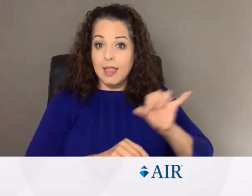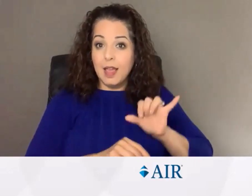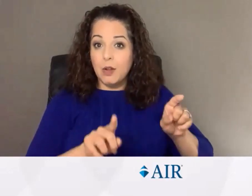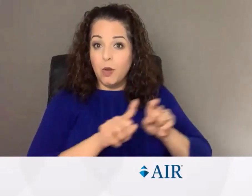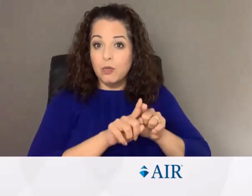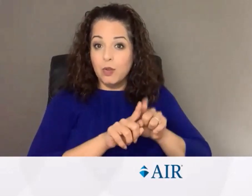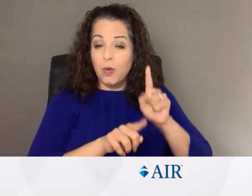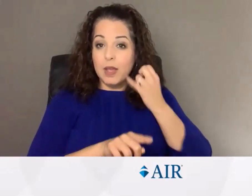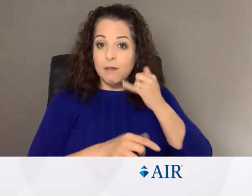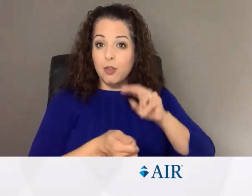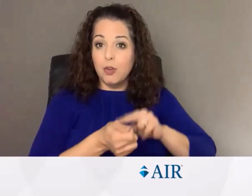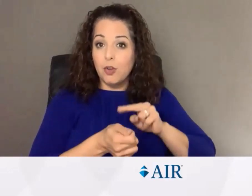an issue in your region.